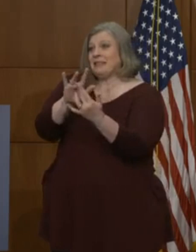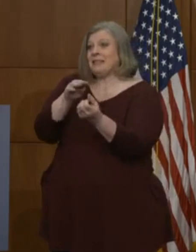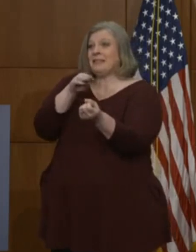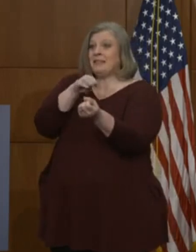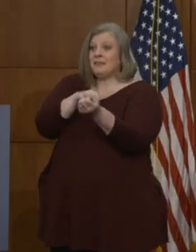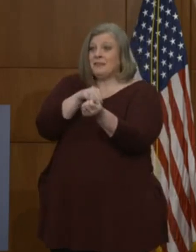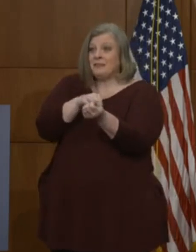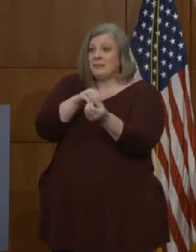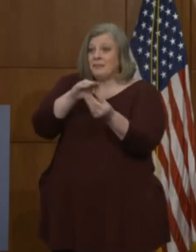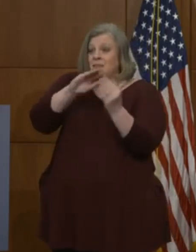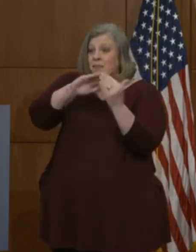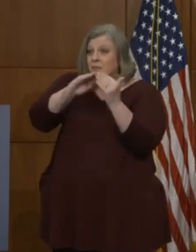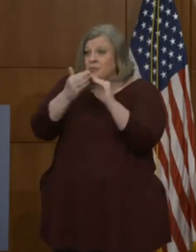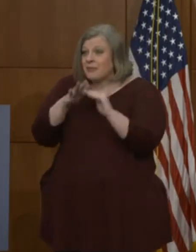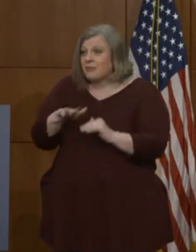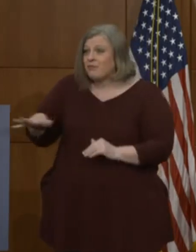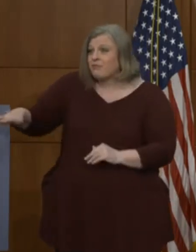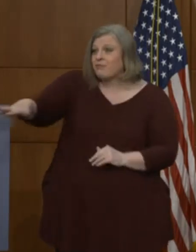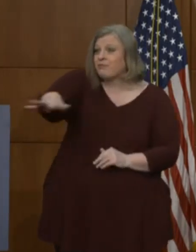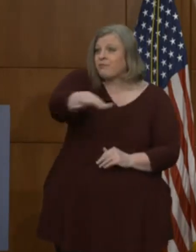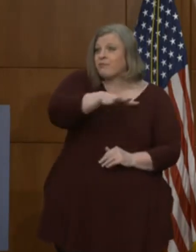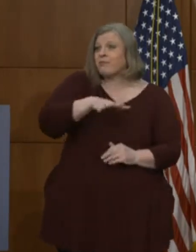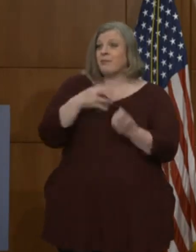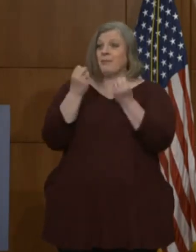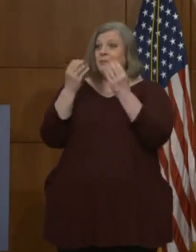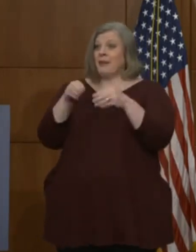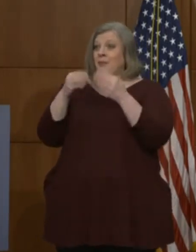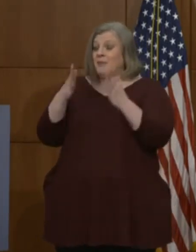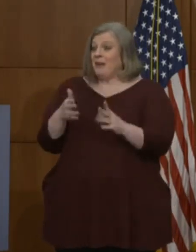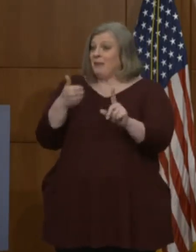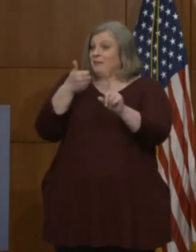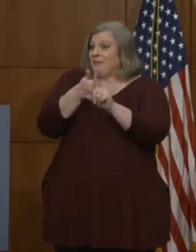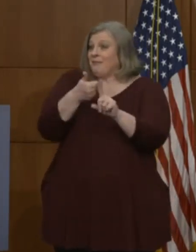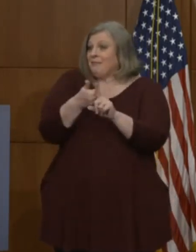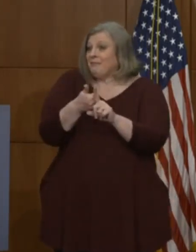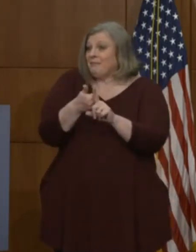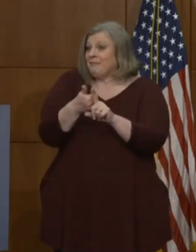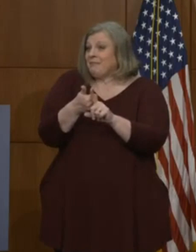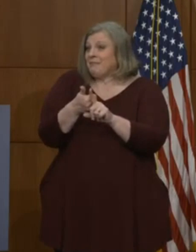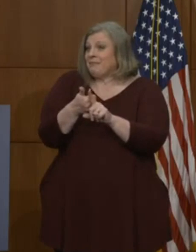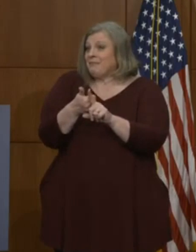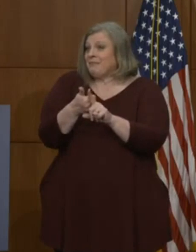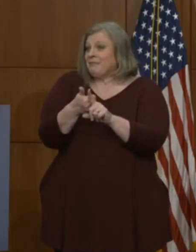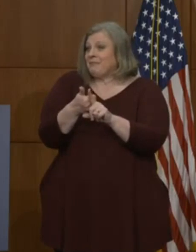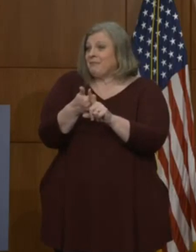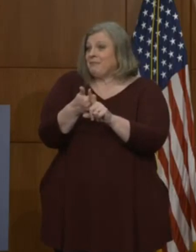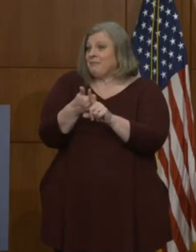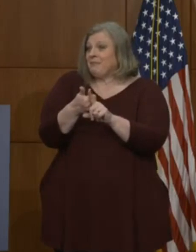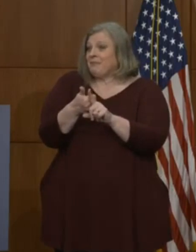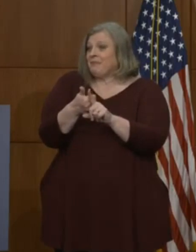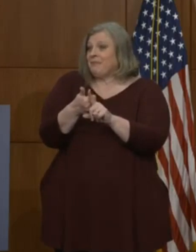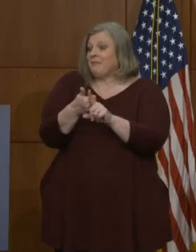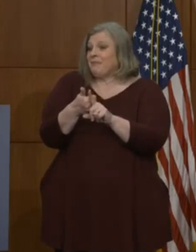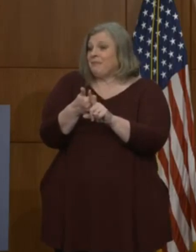BEEN IN TOUCH WITH OUR- OUR PROVIDER COMMUNITY- WHAT I’VE PROVIDER COMMUNITY- WHAT I’VE LEARNED IS THAT MANY OF OUR- LEARNED IS THAT MANY OF OUR- PROVIDERS WHO UNLESS IT’S GOING